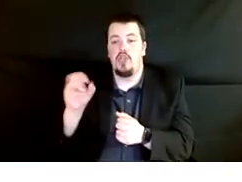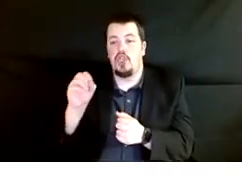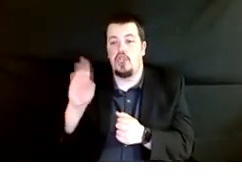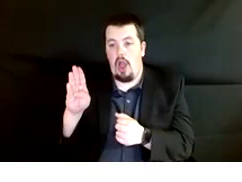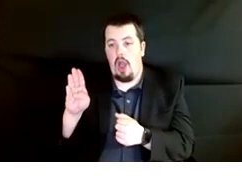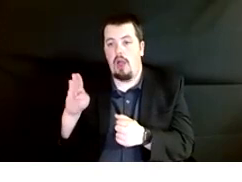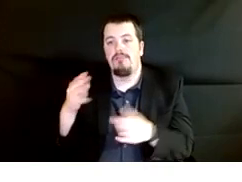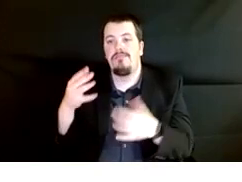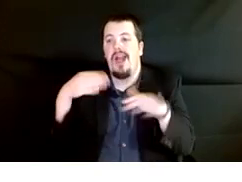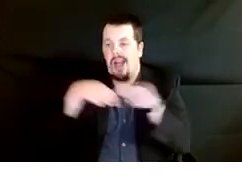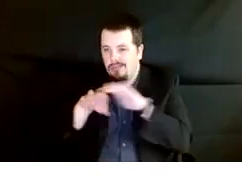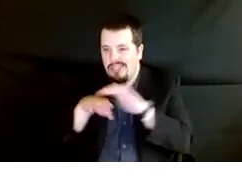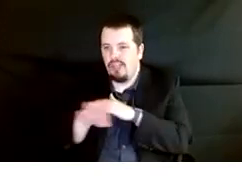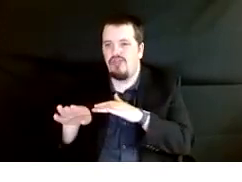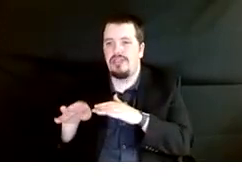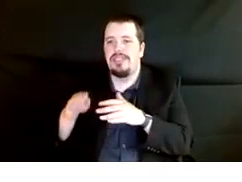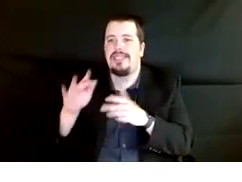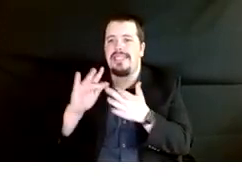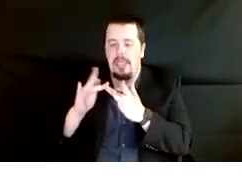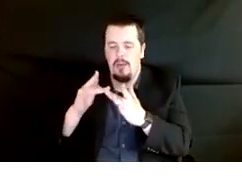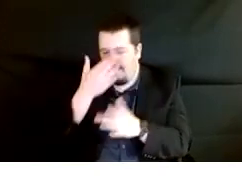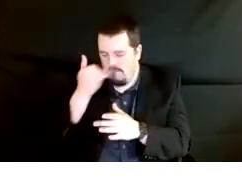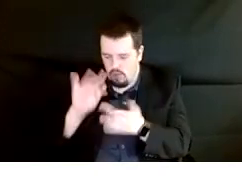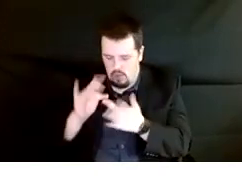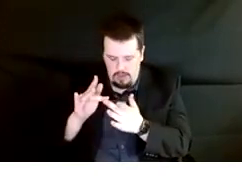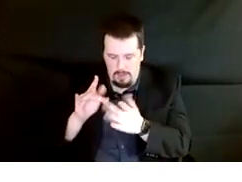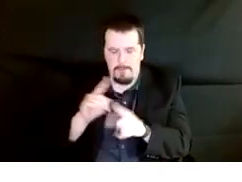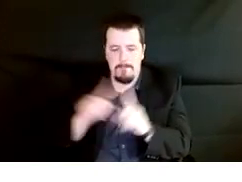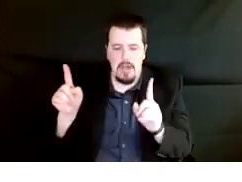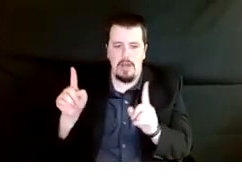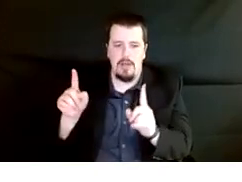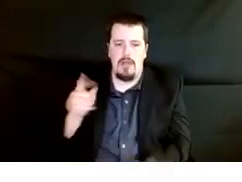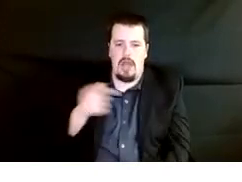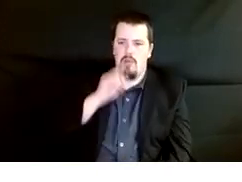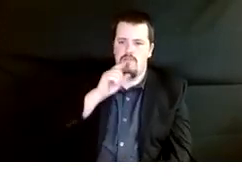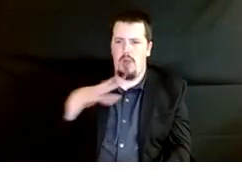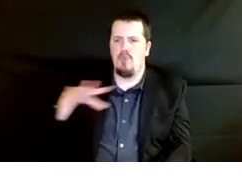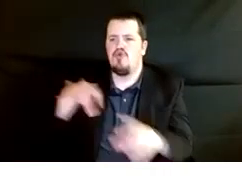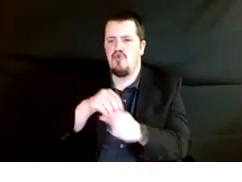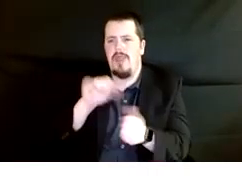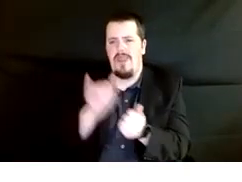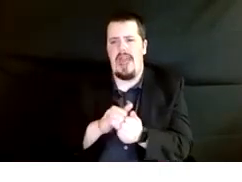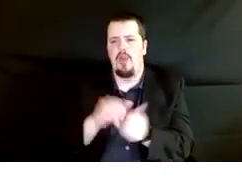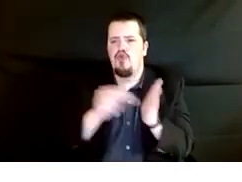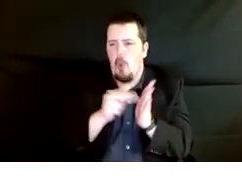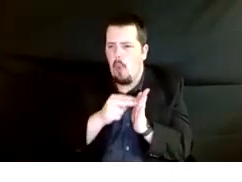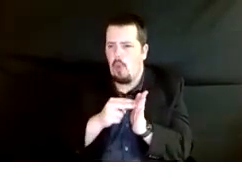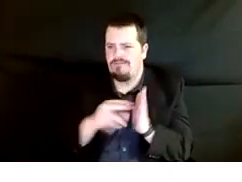and I always forget their website but um I'll make sure to put a note to put that in the follow-up